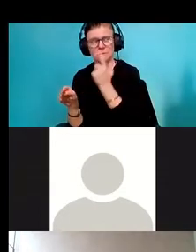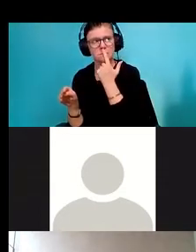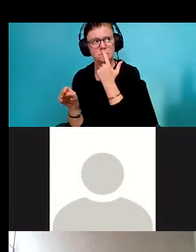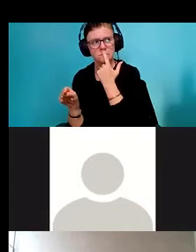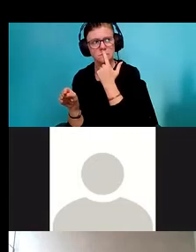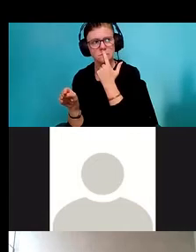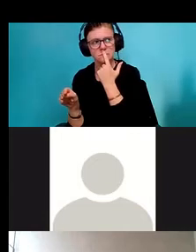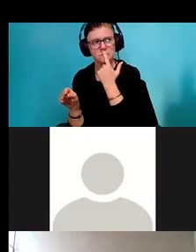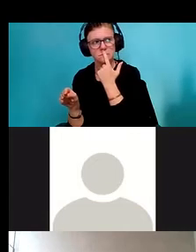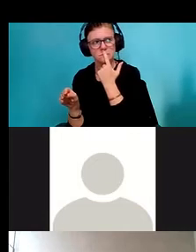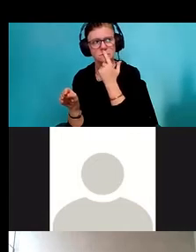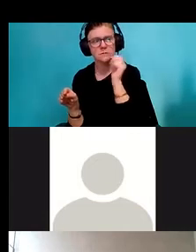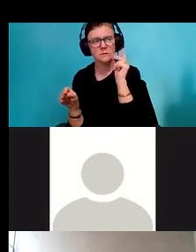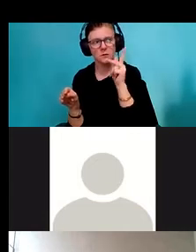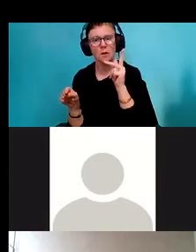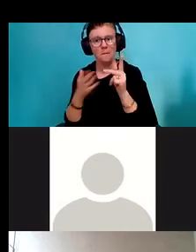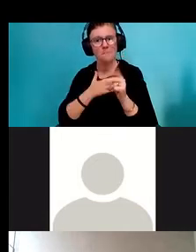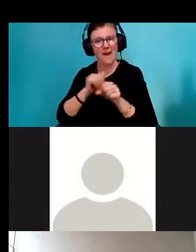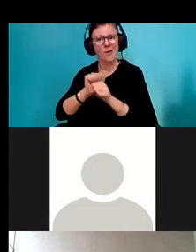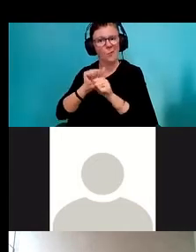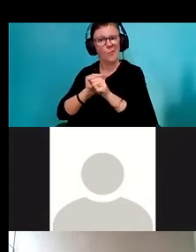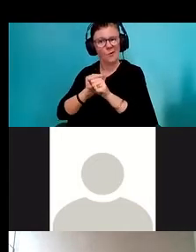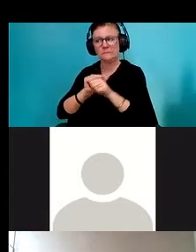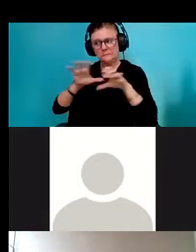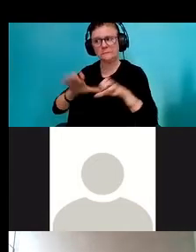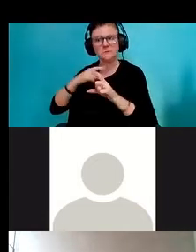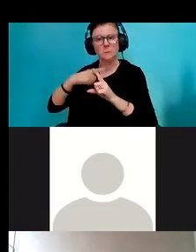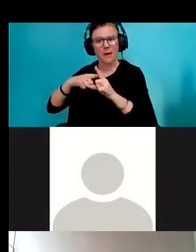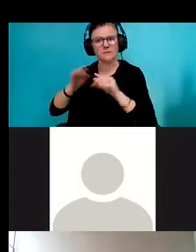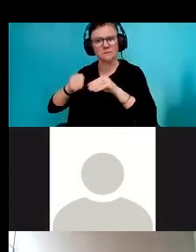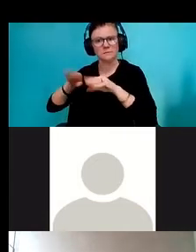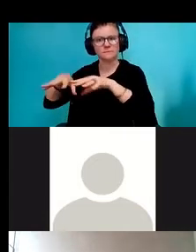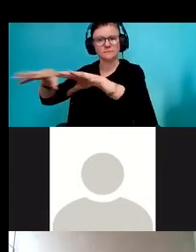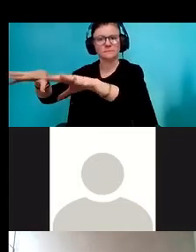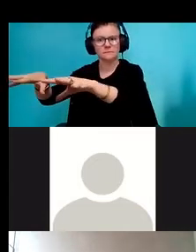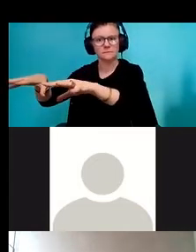about the impact your work has. Many different progress reports and grant proposals